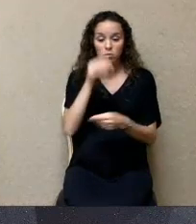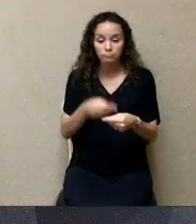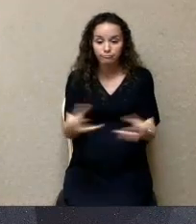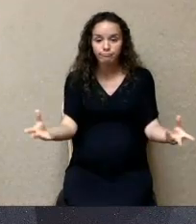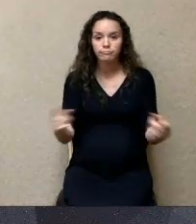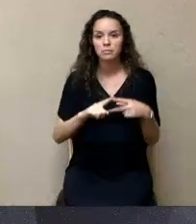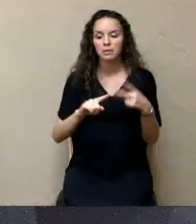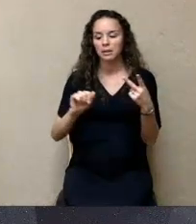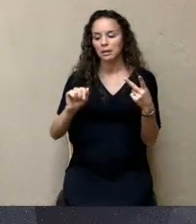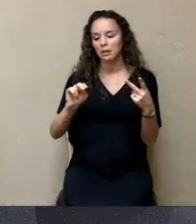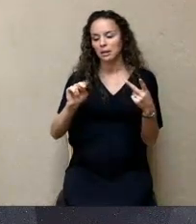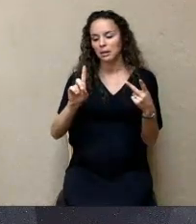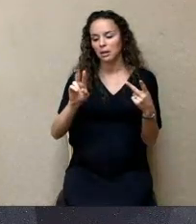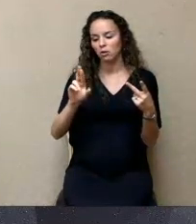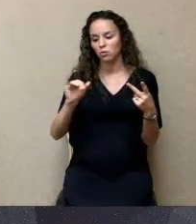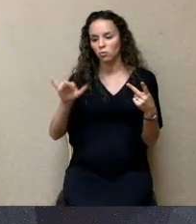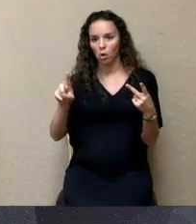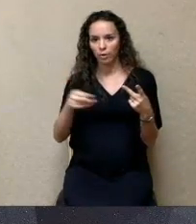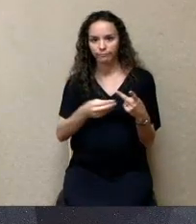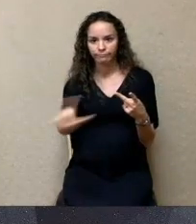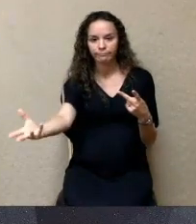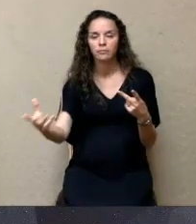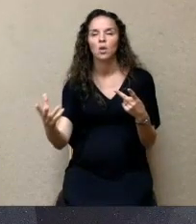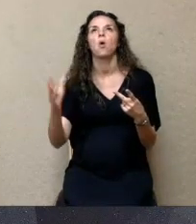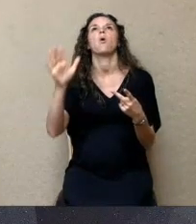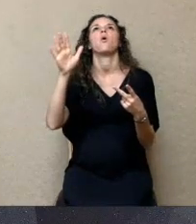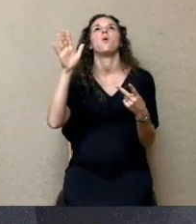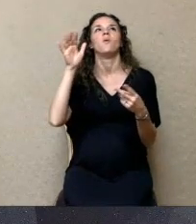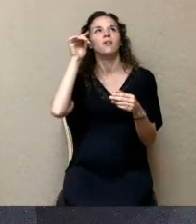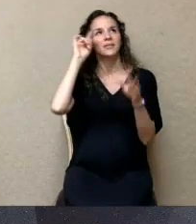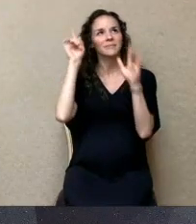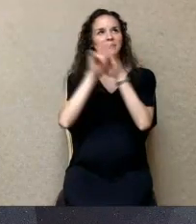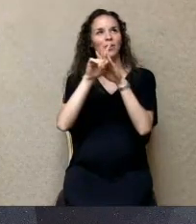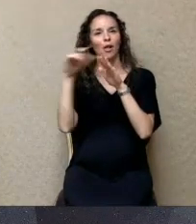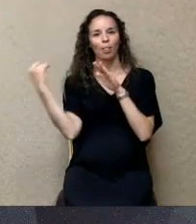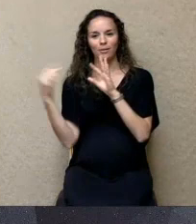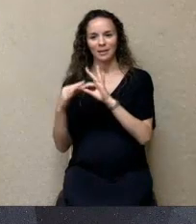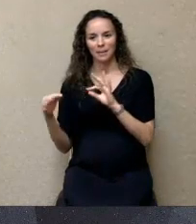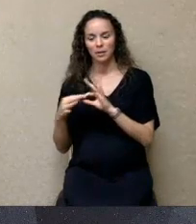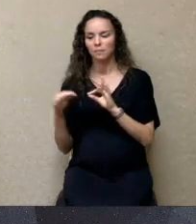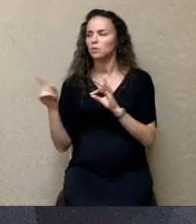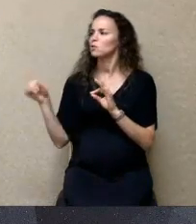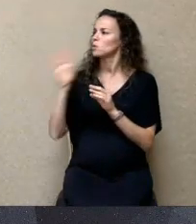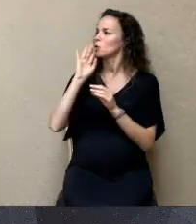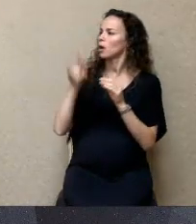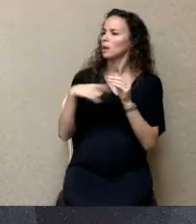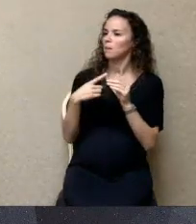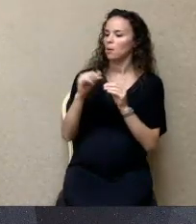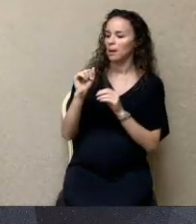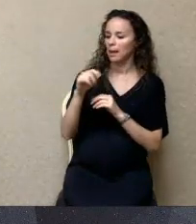Oh, that was another question, too, it just reminded me. When you were talking about the apps and things, are those